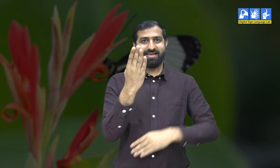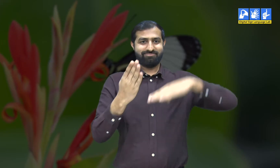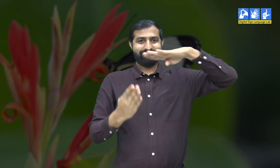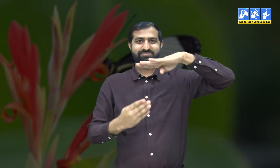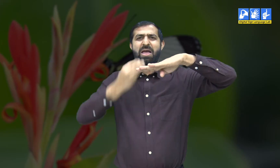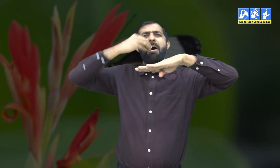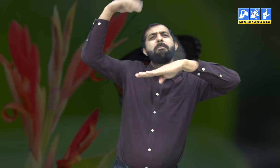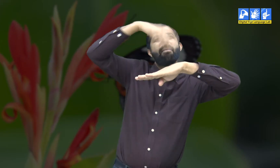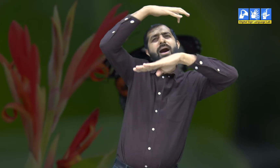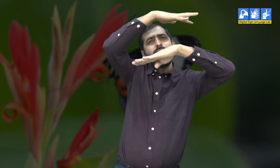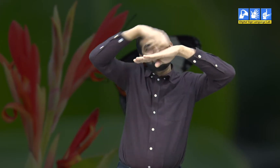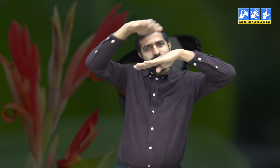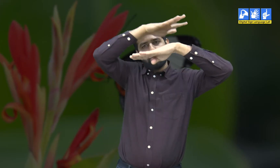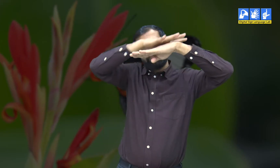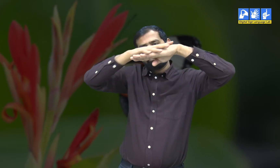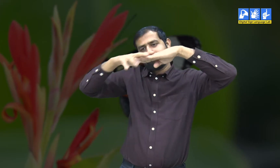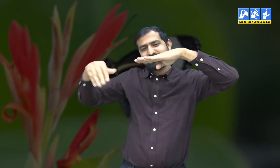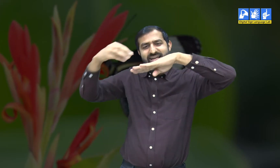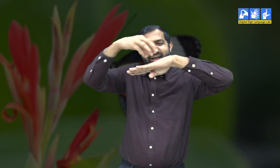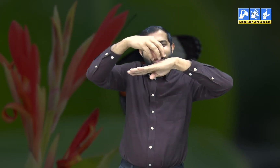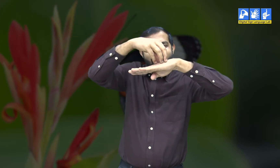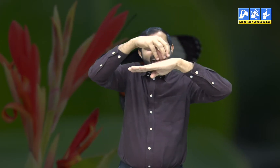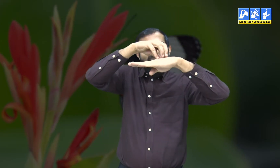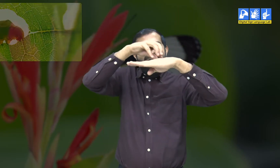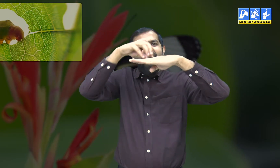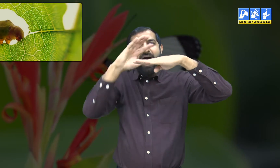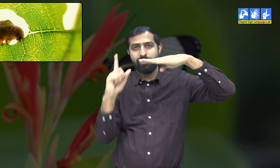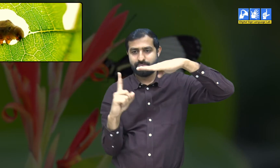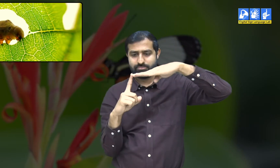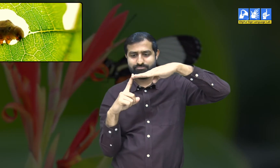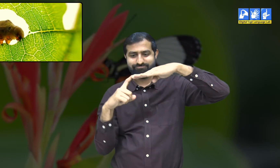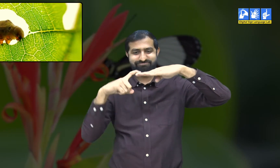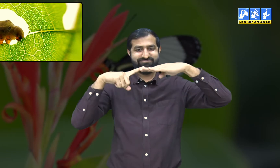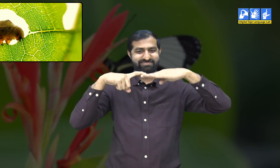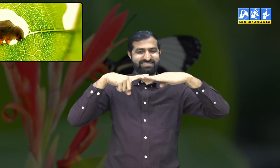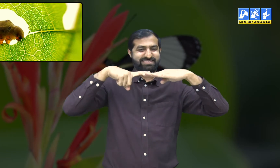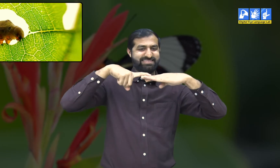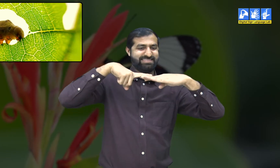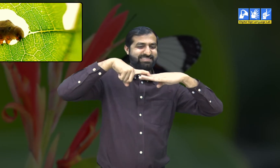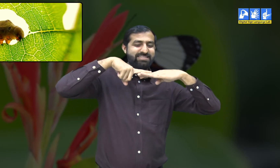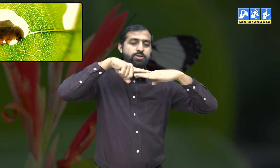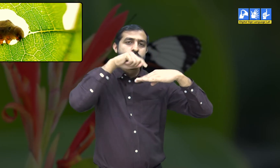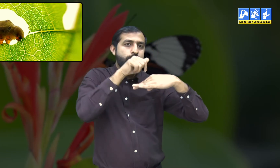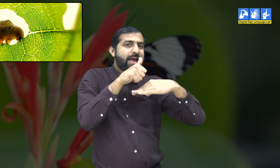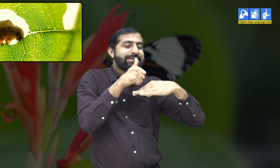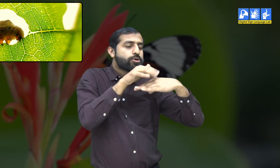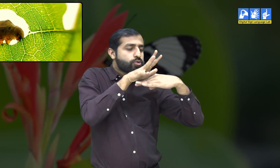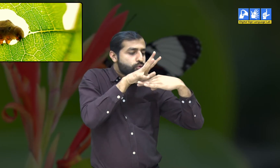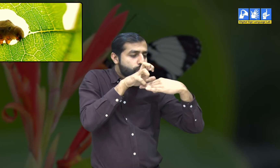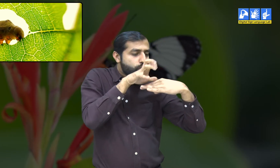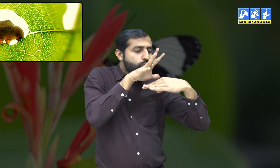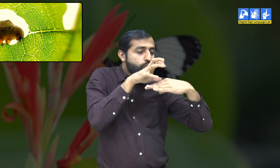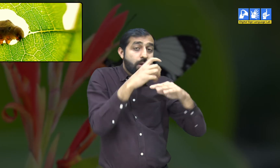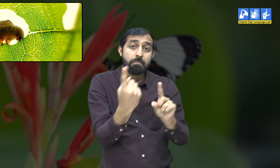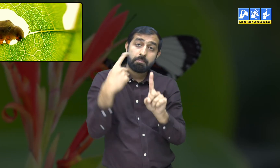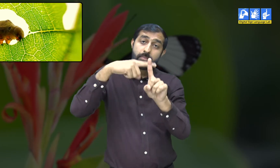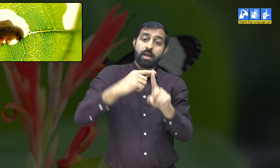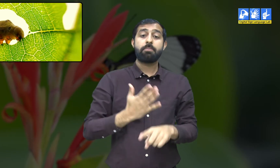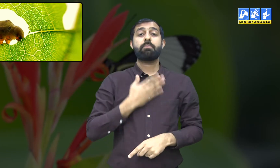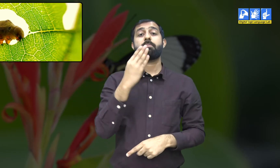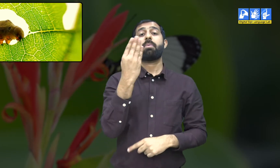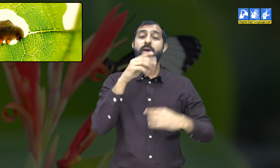The caterpillar or larva absorbs water from the leaves they eat.